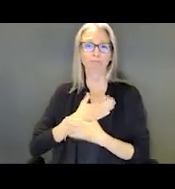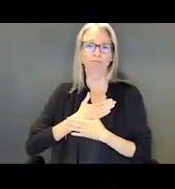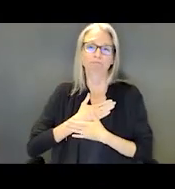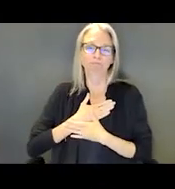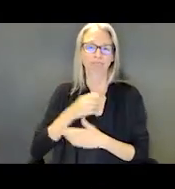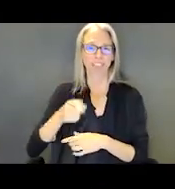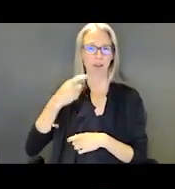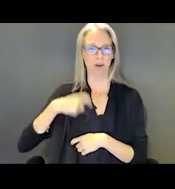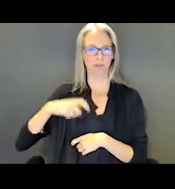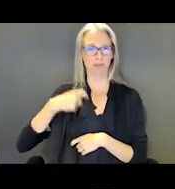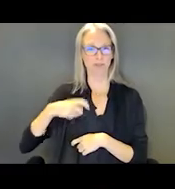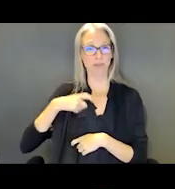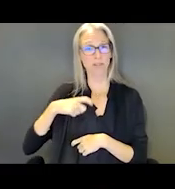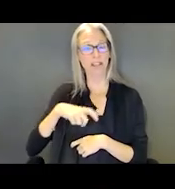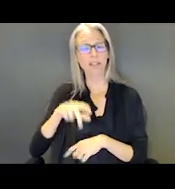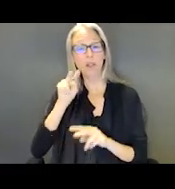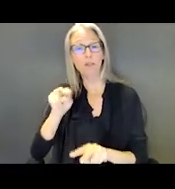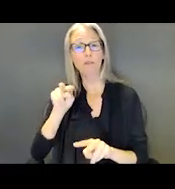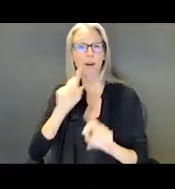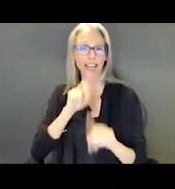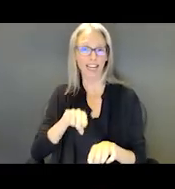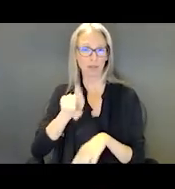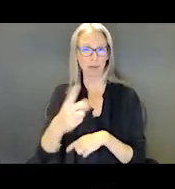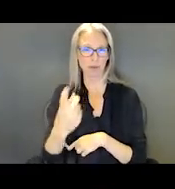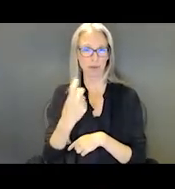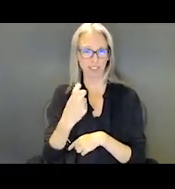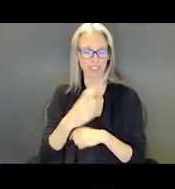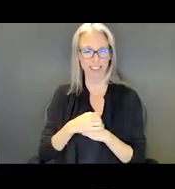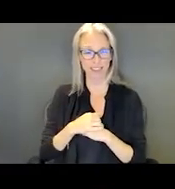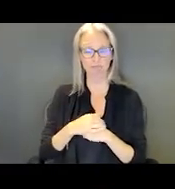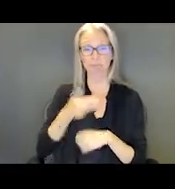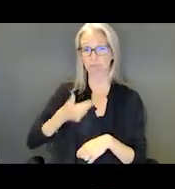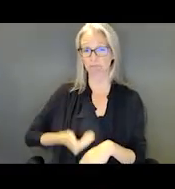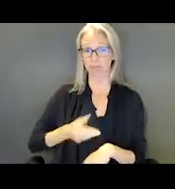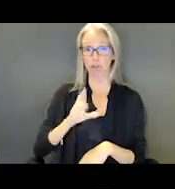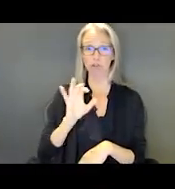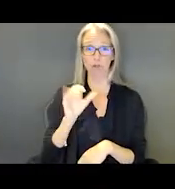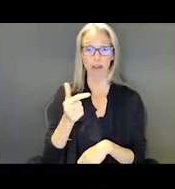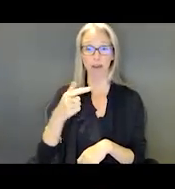to your questions. My name is Craig Paulson. I'm with my friend and colleague, Glennis. We're gathered.